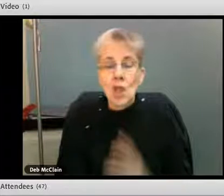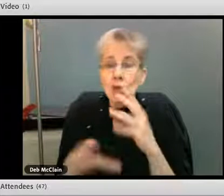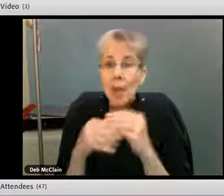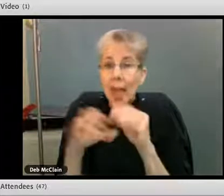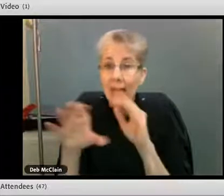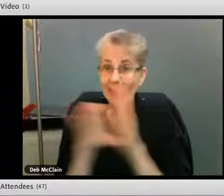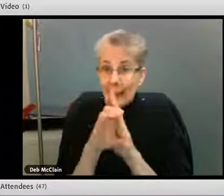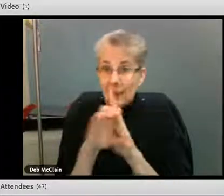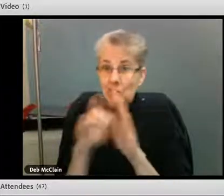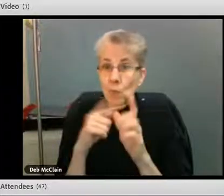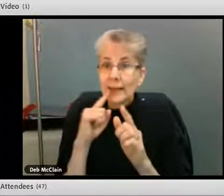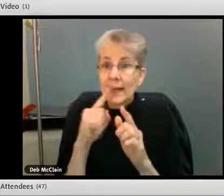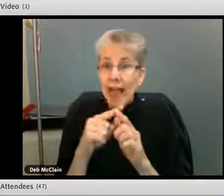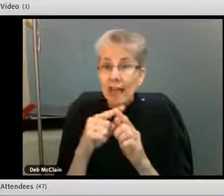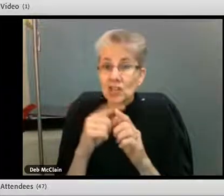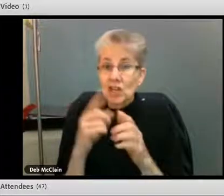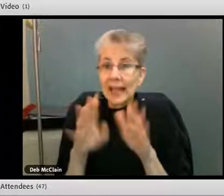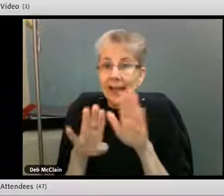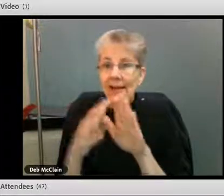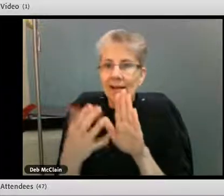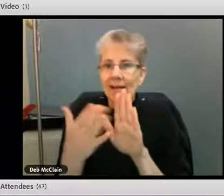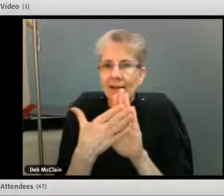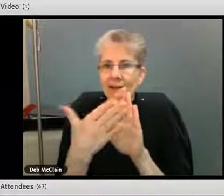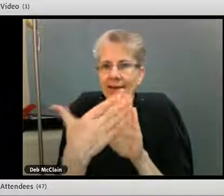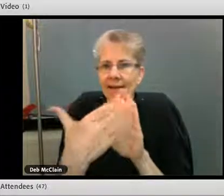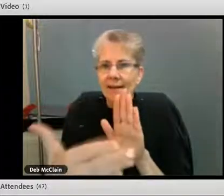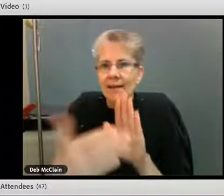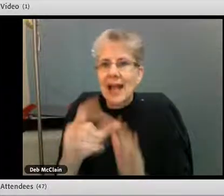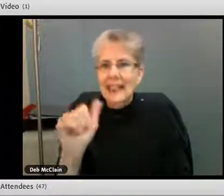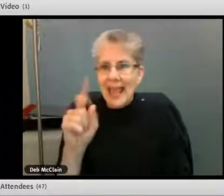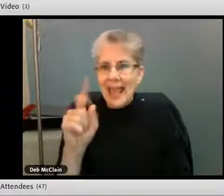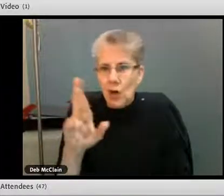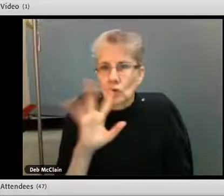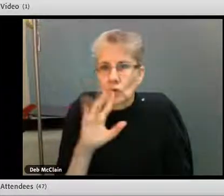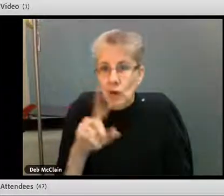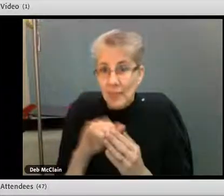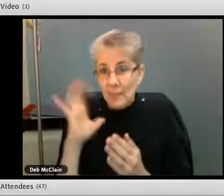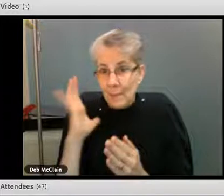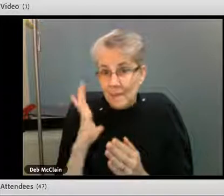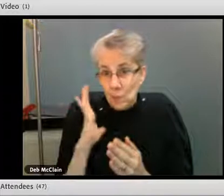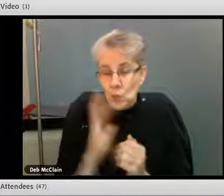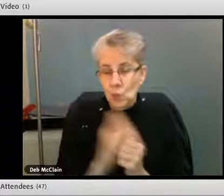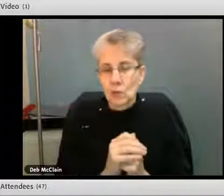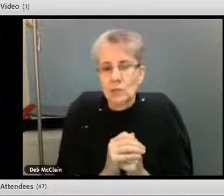which is what we were talking about earlier. I can airbrush. I can move things around.